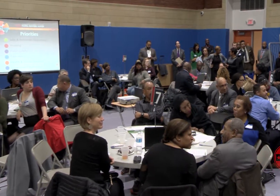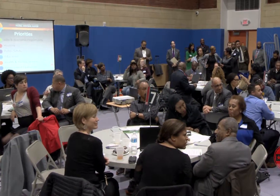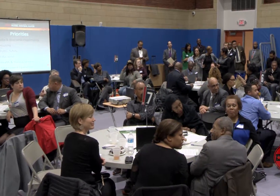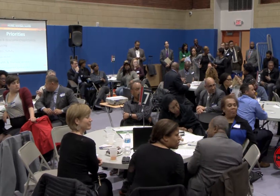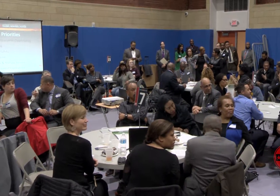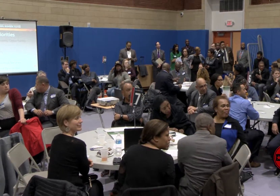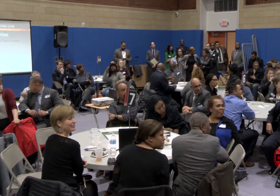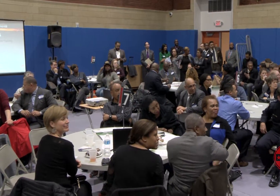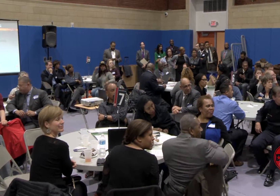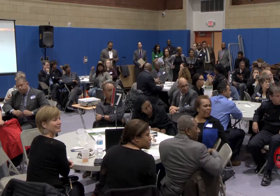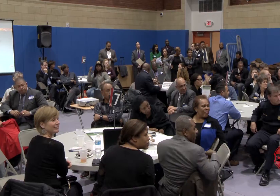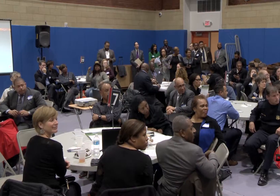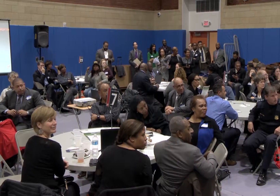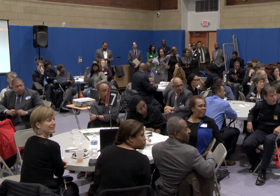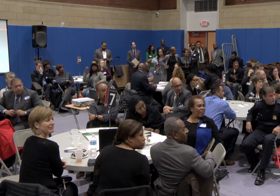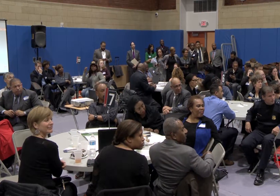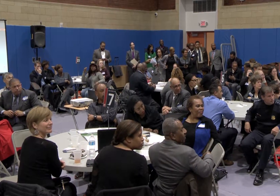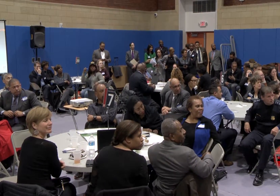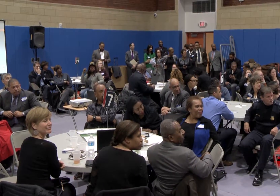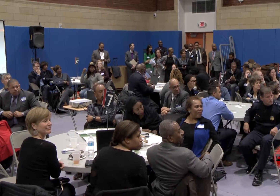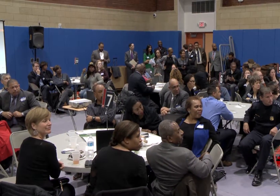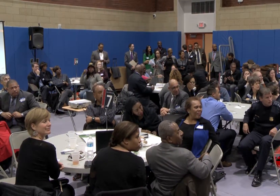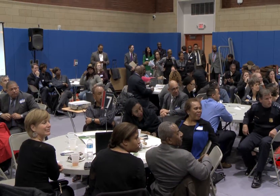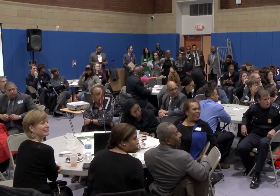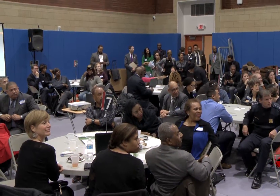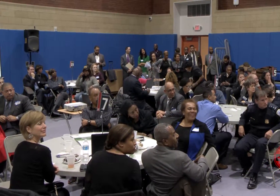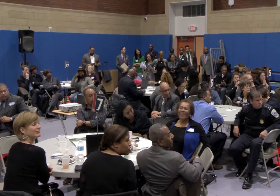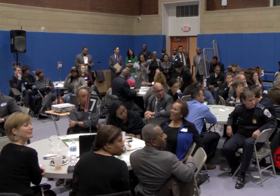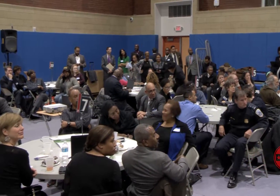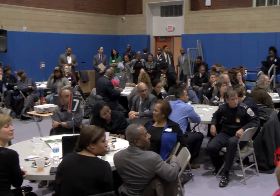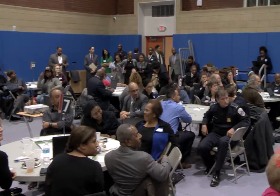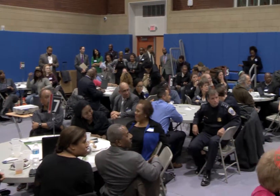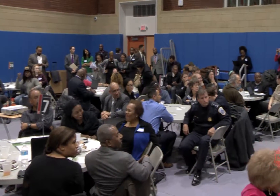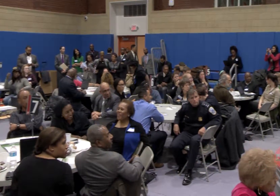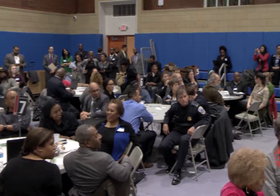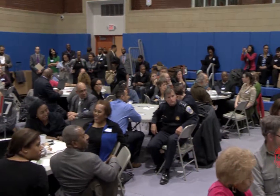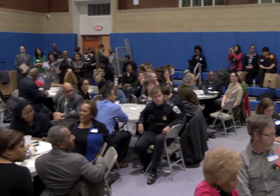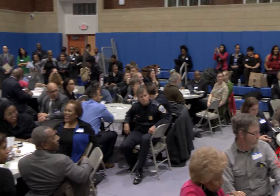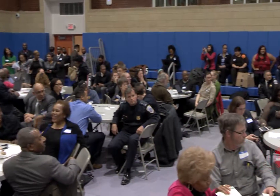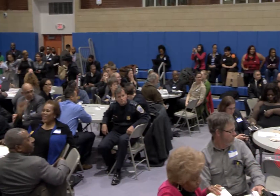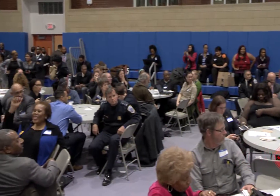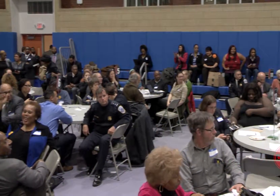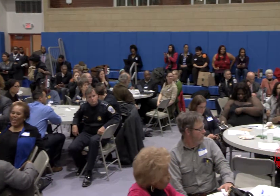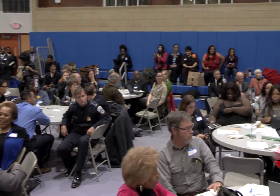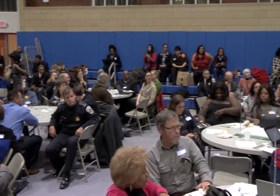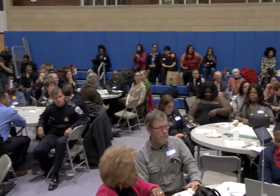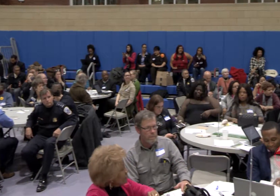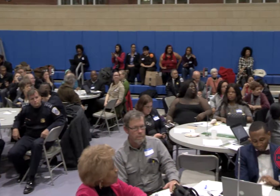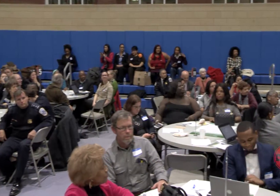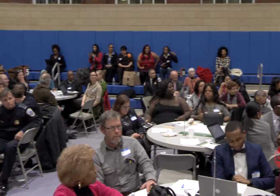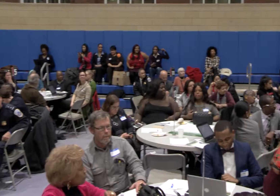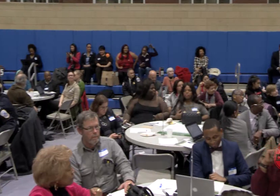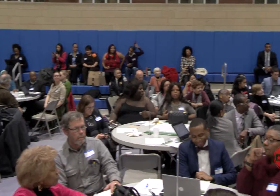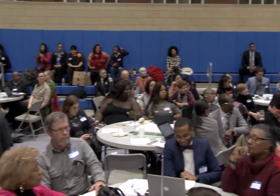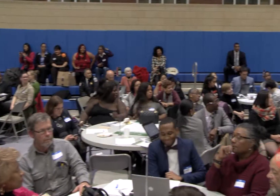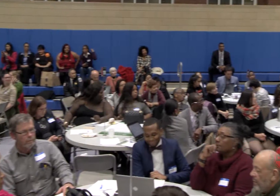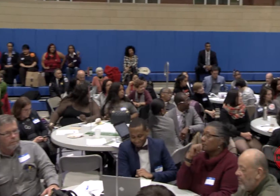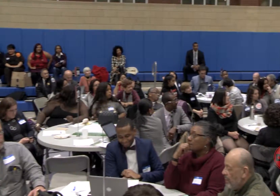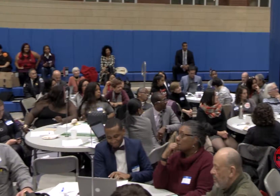WE HAD TO FIGHT AND WE DID THINK ABOUT OUR OLDER POPULATION AND HEALTH AND SERVICES AS WELL. SO WE PUT ALMOST ALL OF OUR